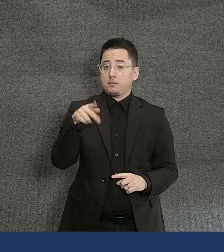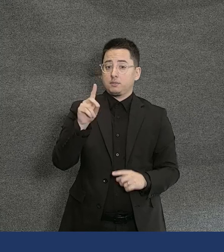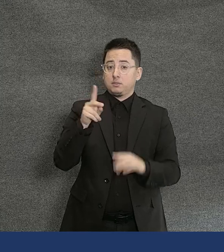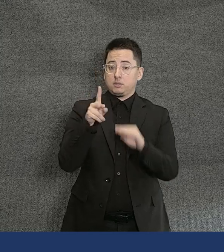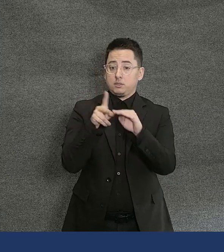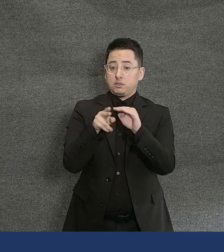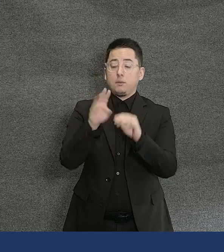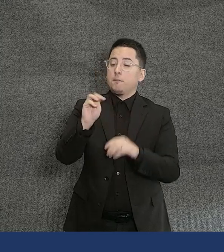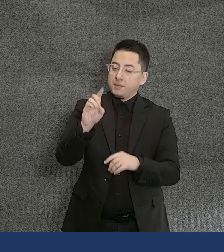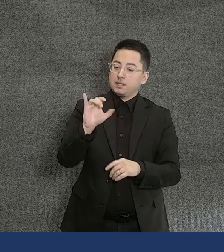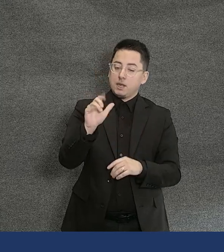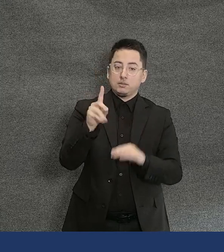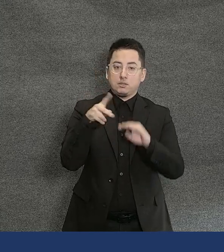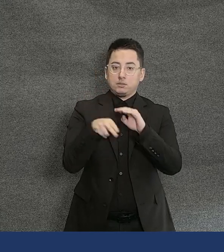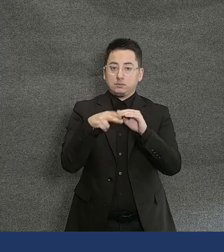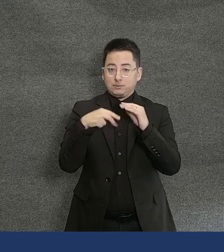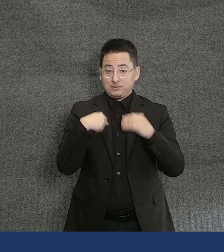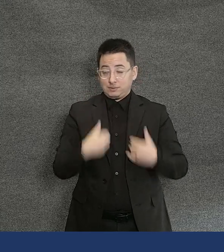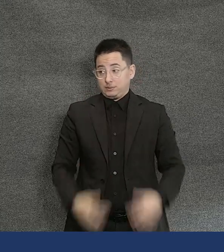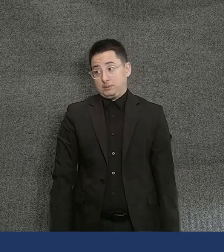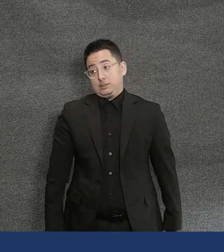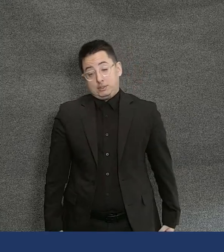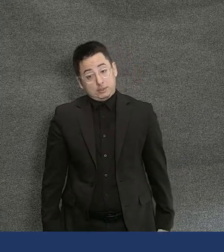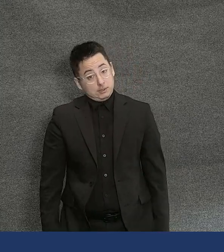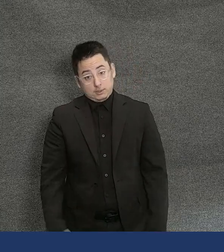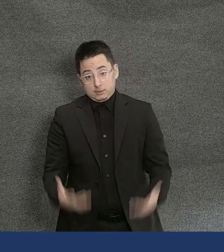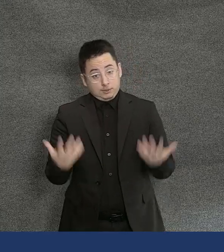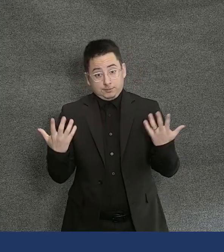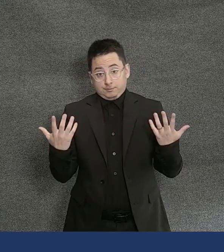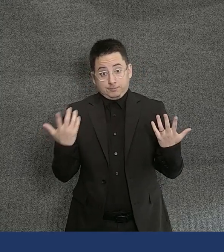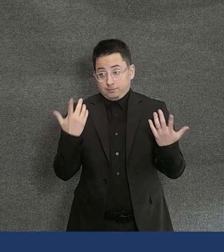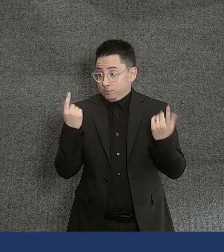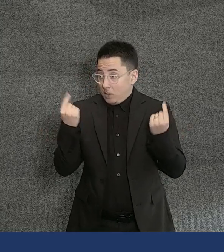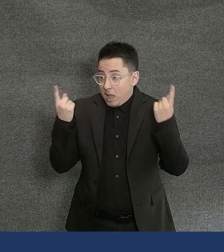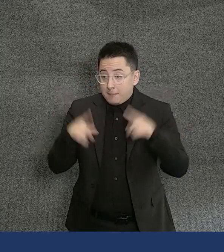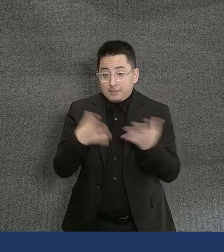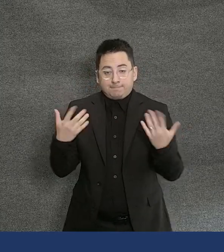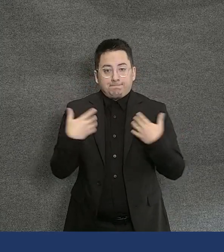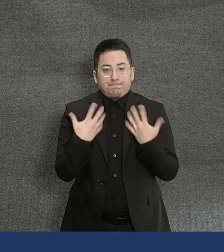I don't know if they will happen. I don't know what they will look like, but they are terrifying because they